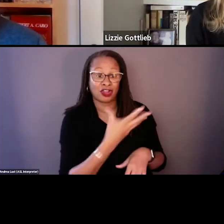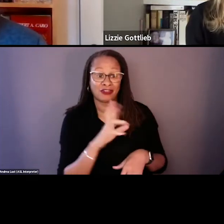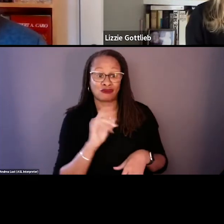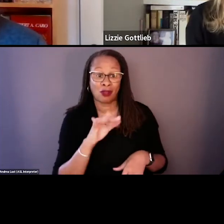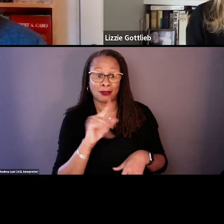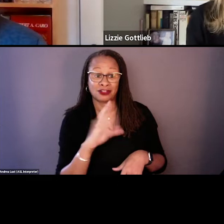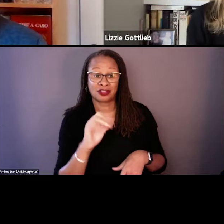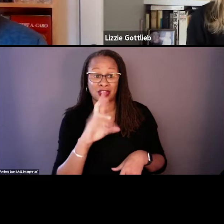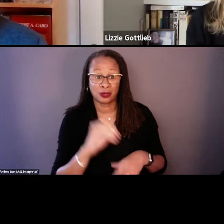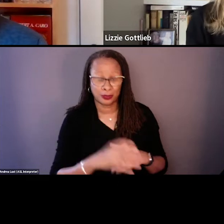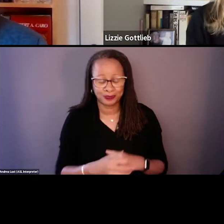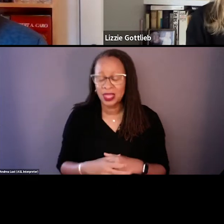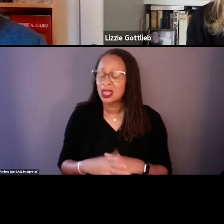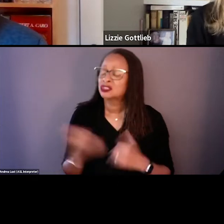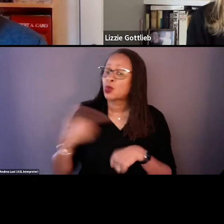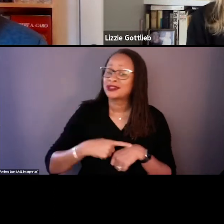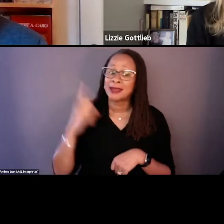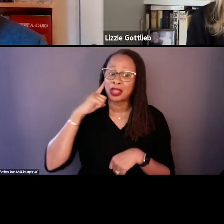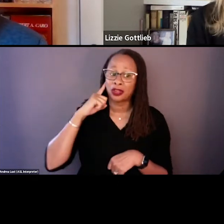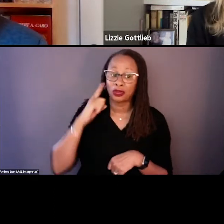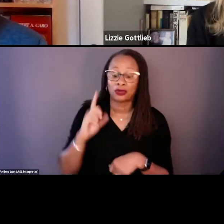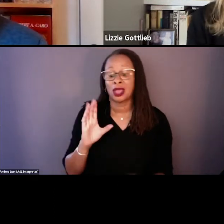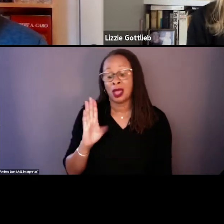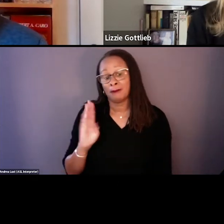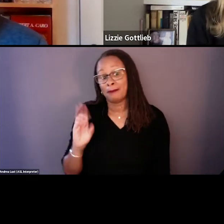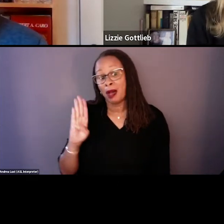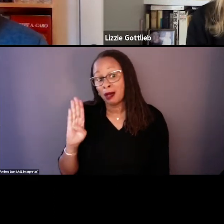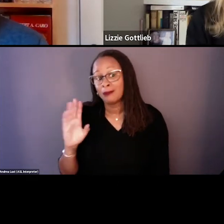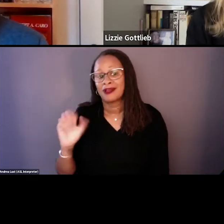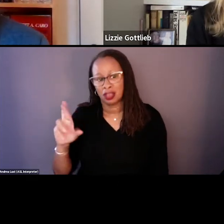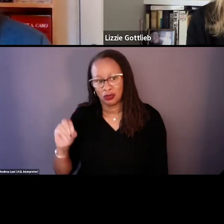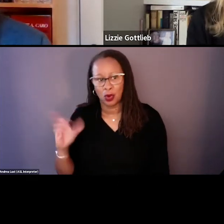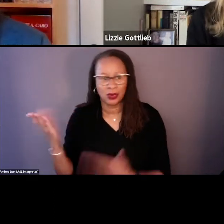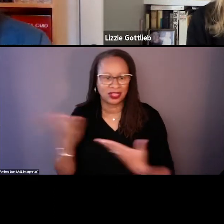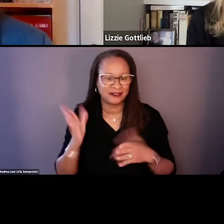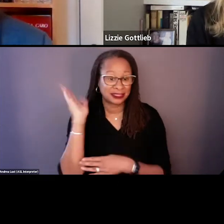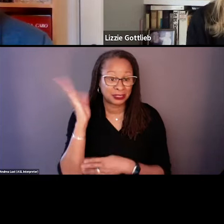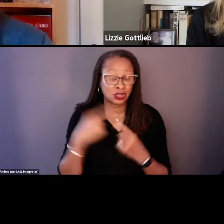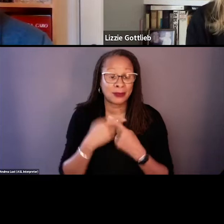that dynamic. And I heard Bob Caro give a speech about eight years ago, seven or eight years ago,